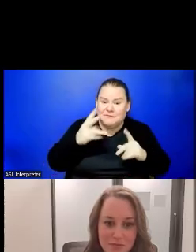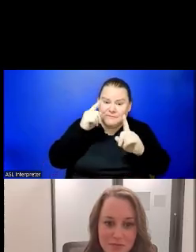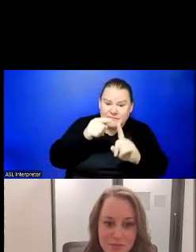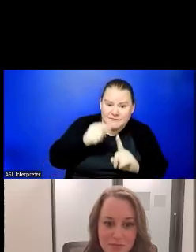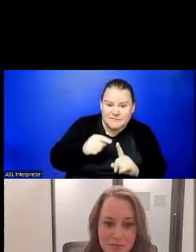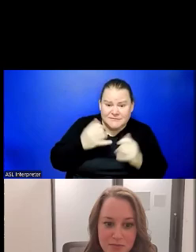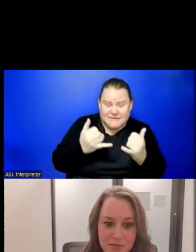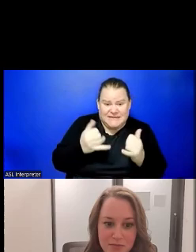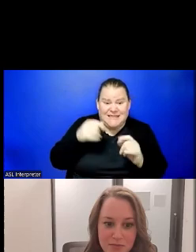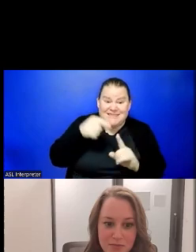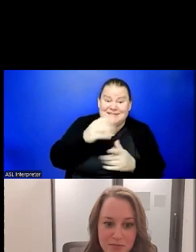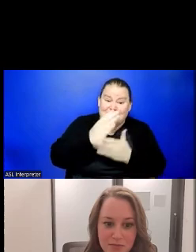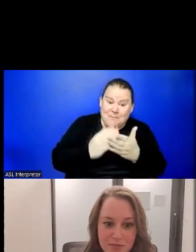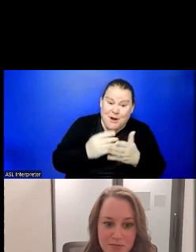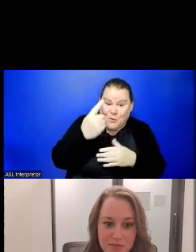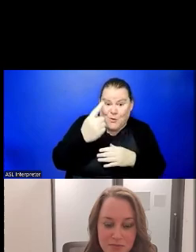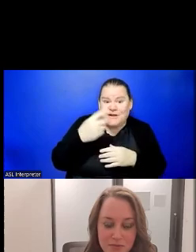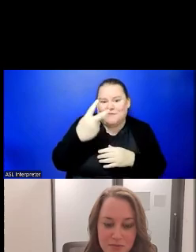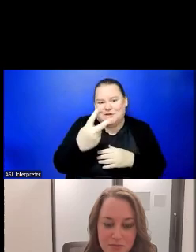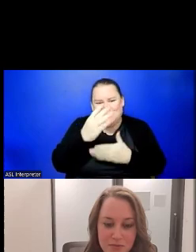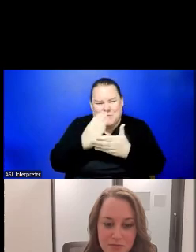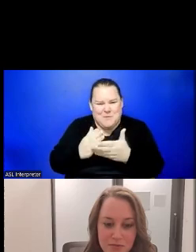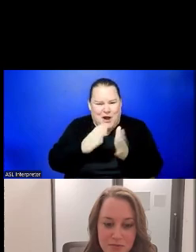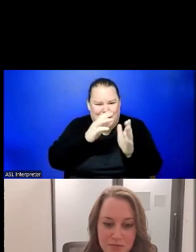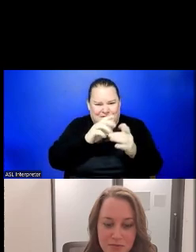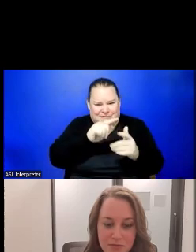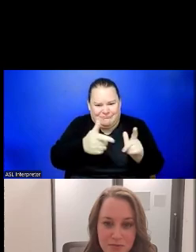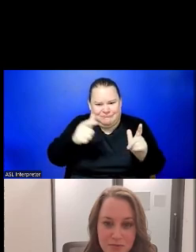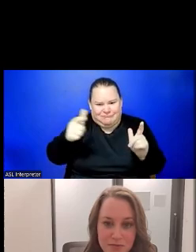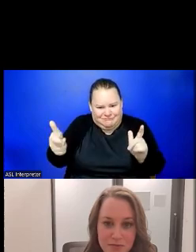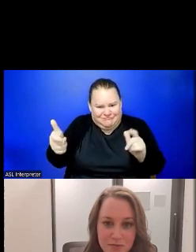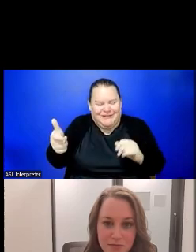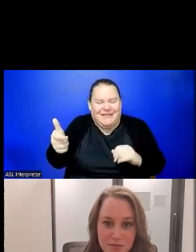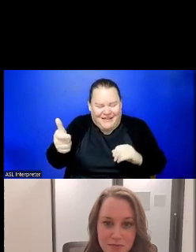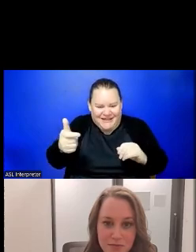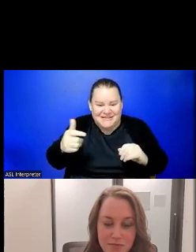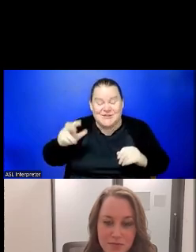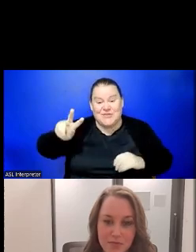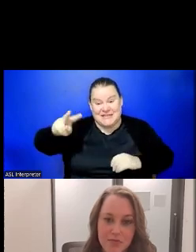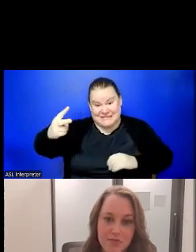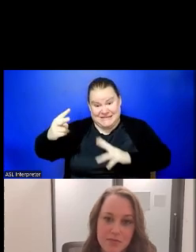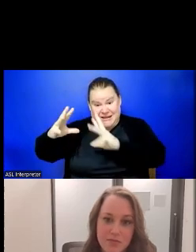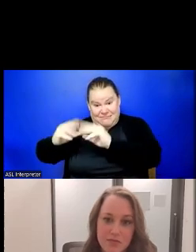one of a two part series. The second part on December 3, we'll